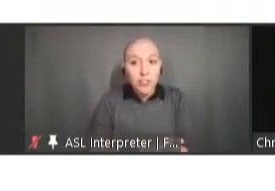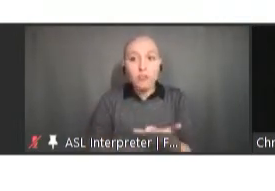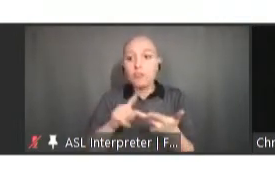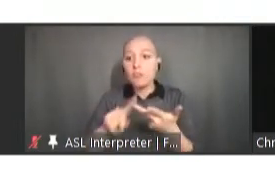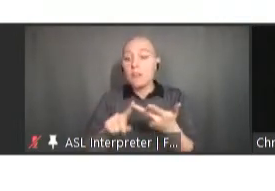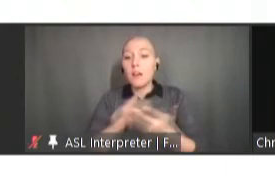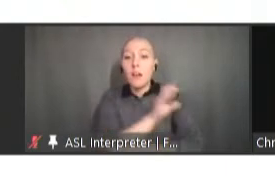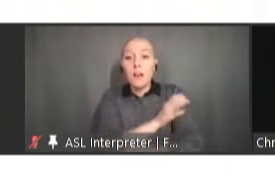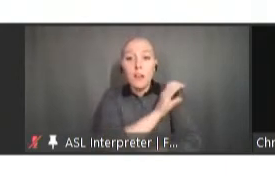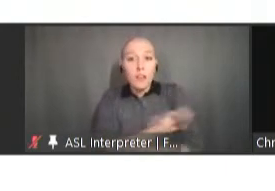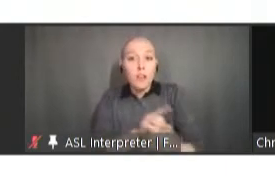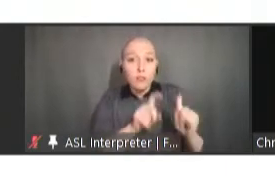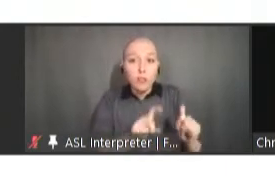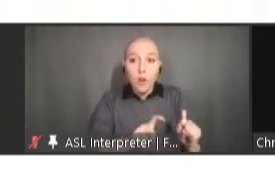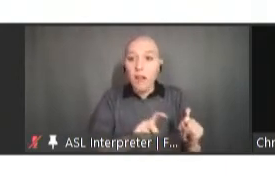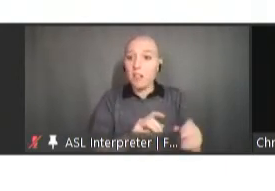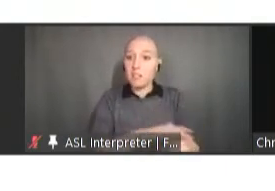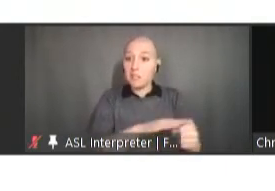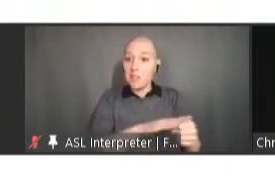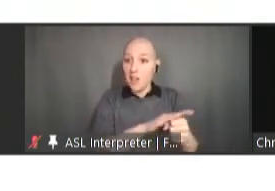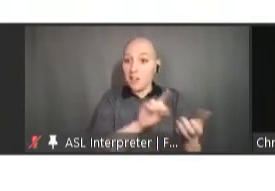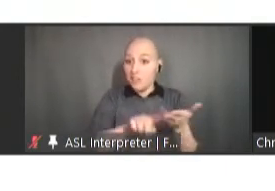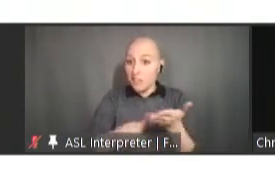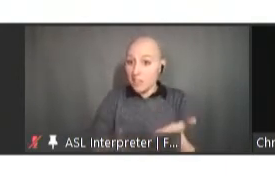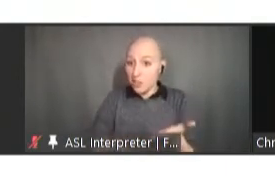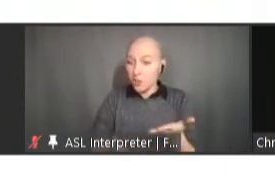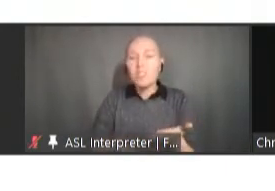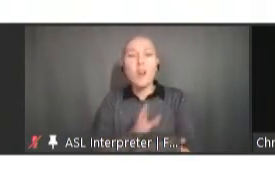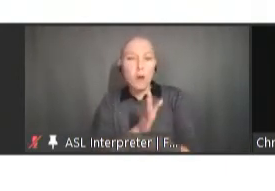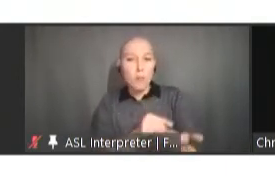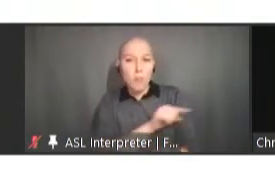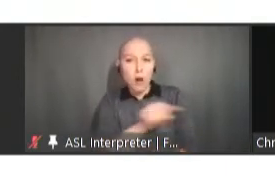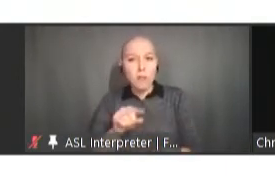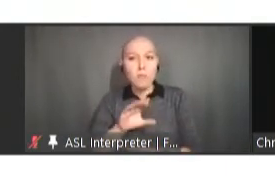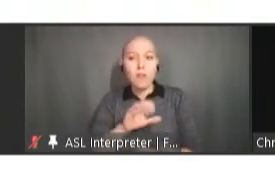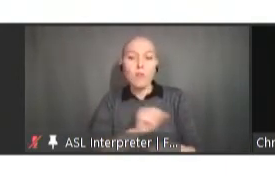investigators, part of the Coronavirus Prevention Network, Moderna investigators,